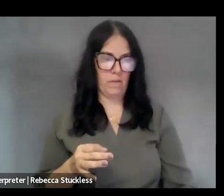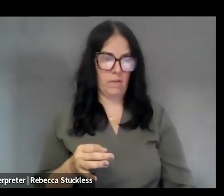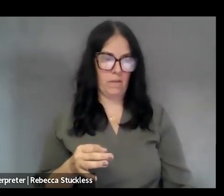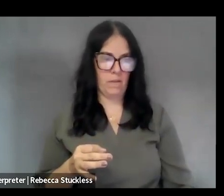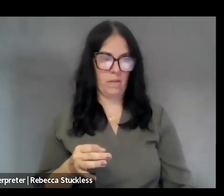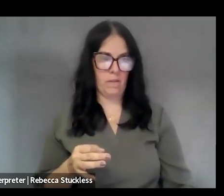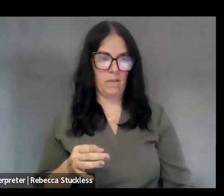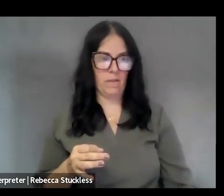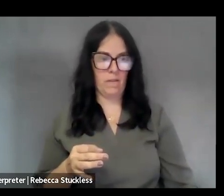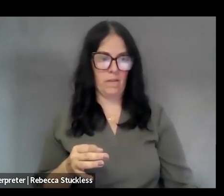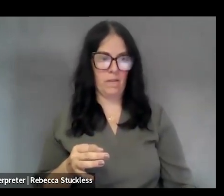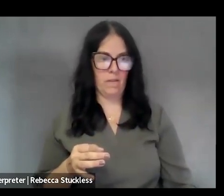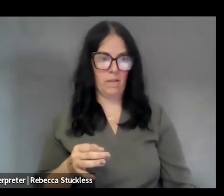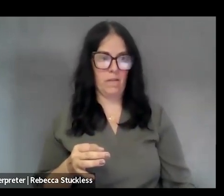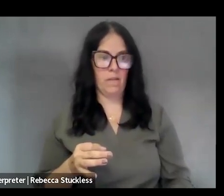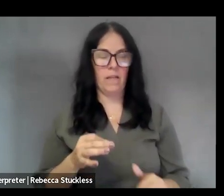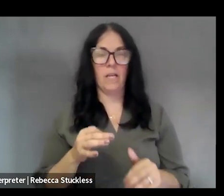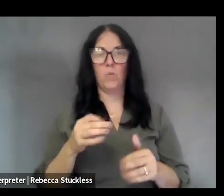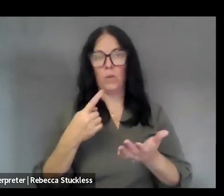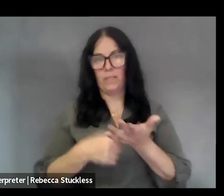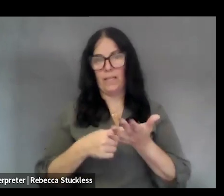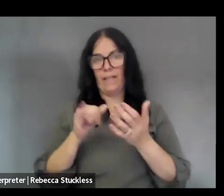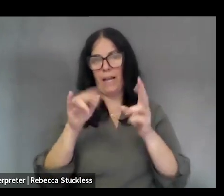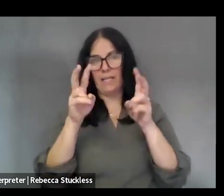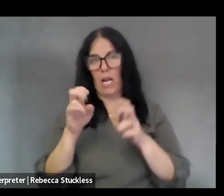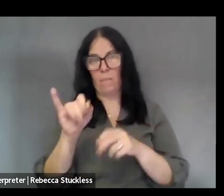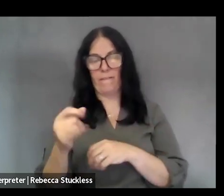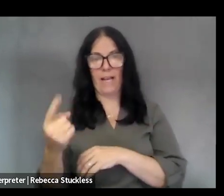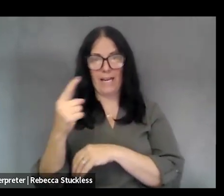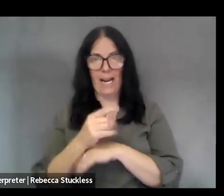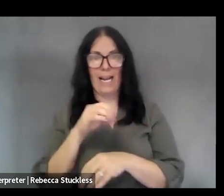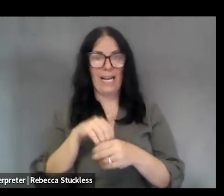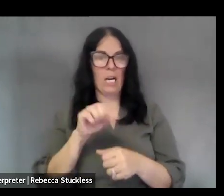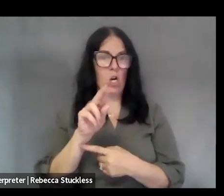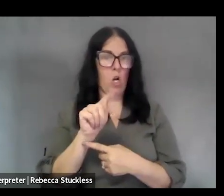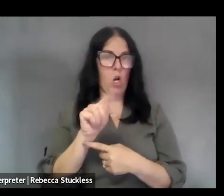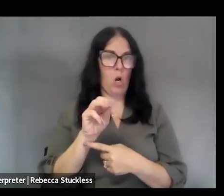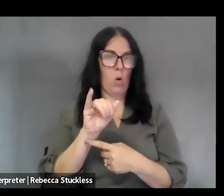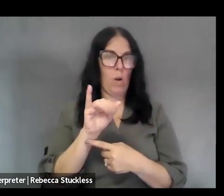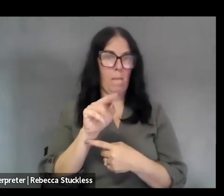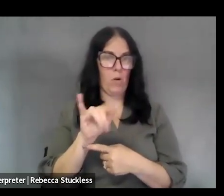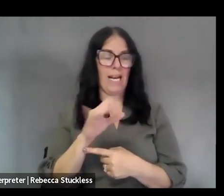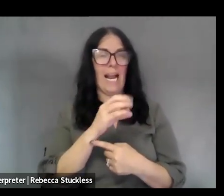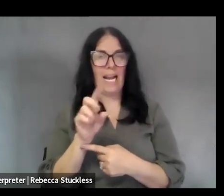just touch on how the topic of the day in autoimmunity and disability intersects